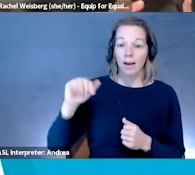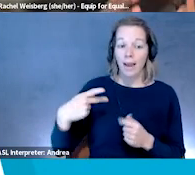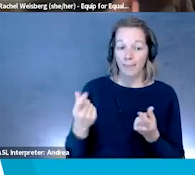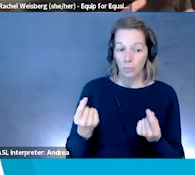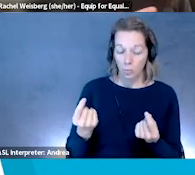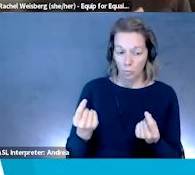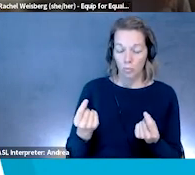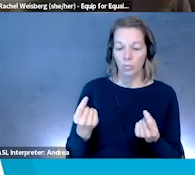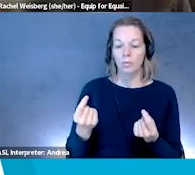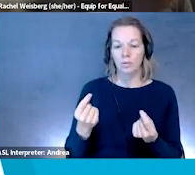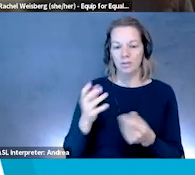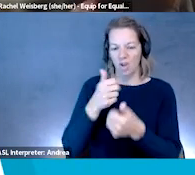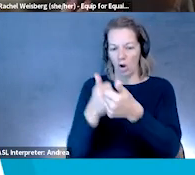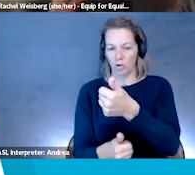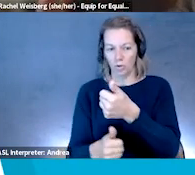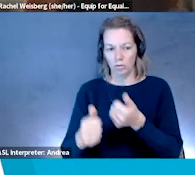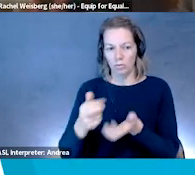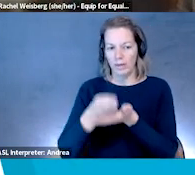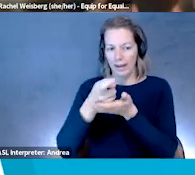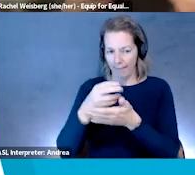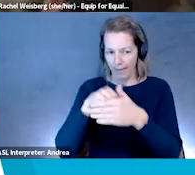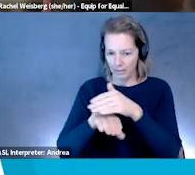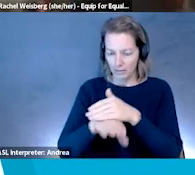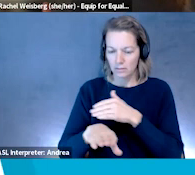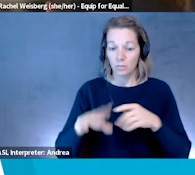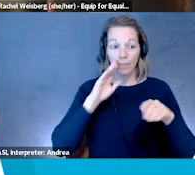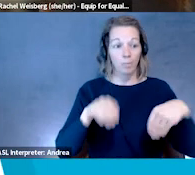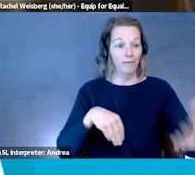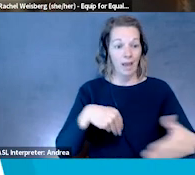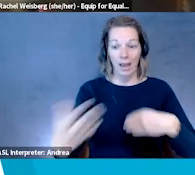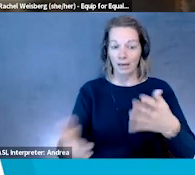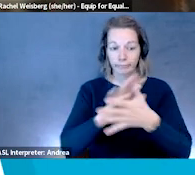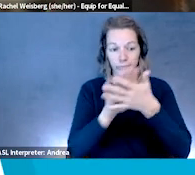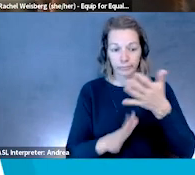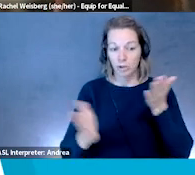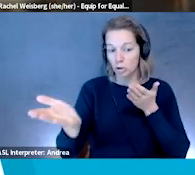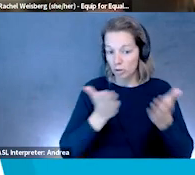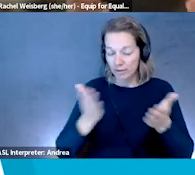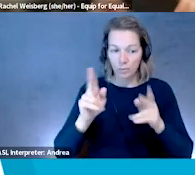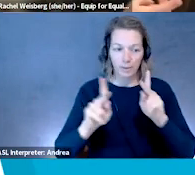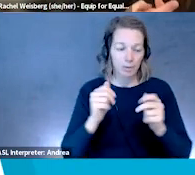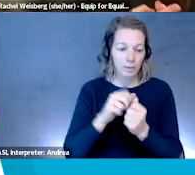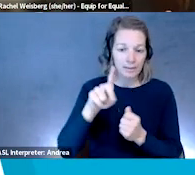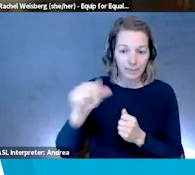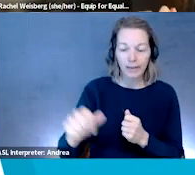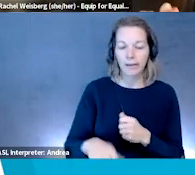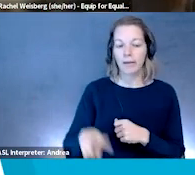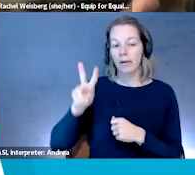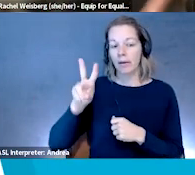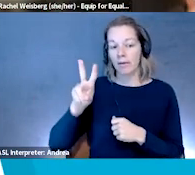THAT THE SERVICES PROVIDE. WE KNOW THOSE AS SIL